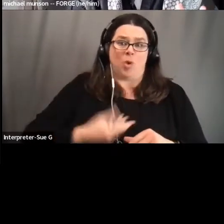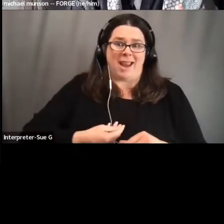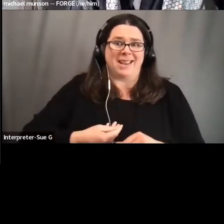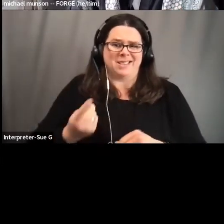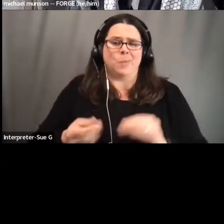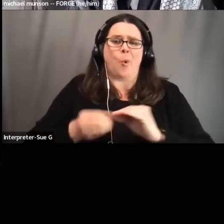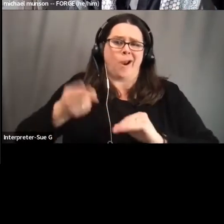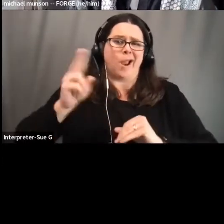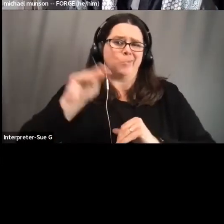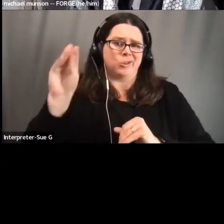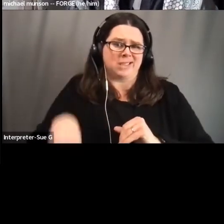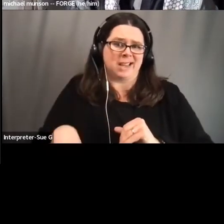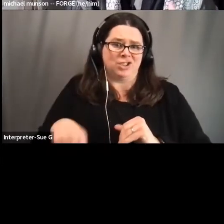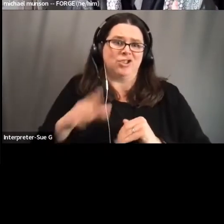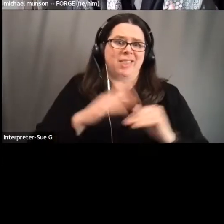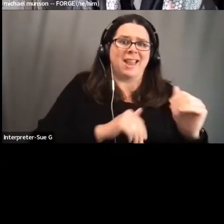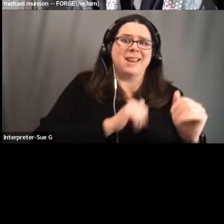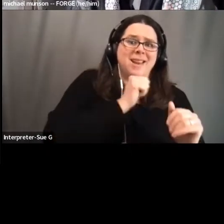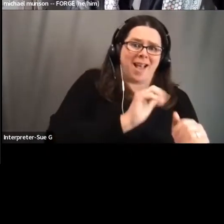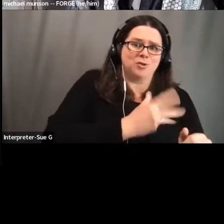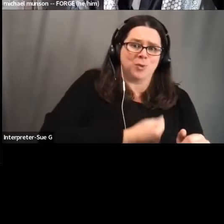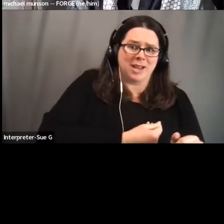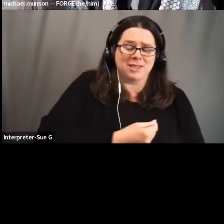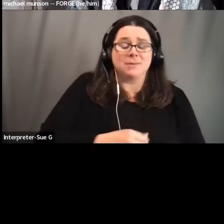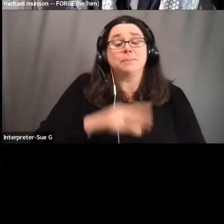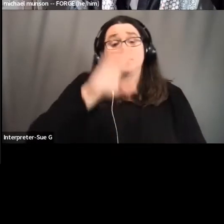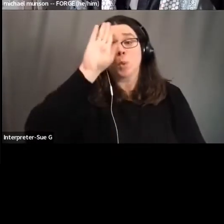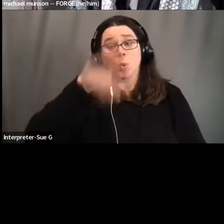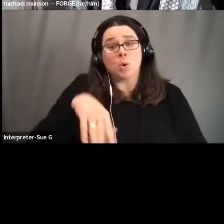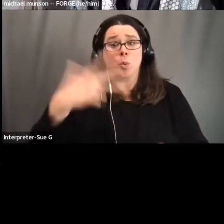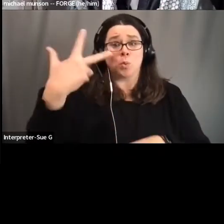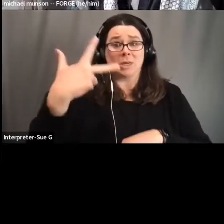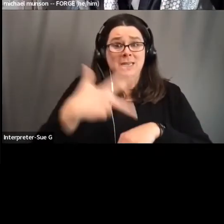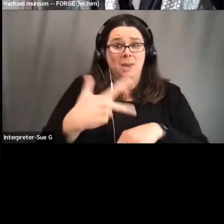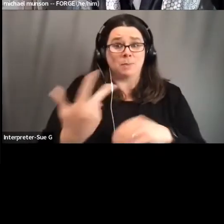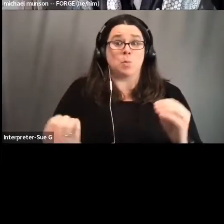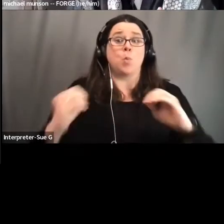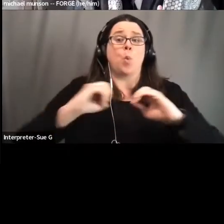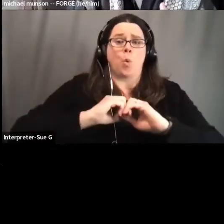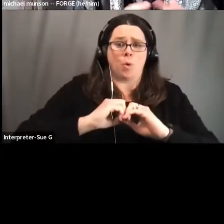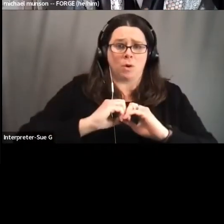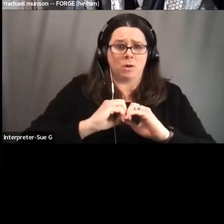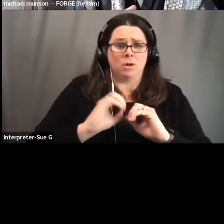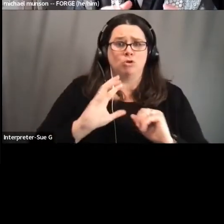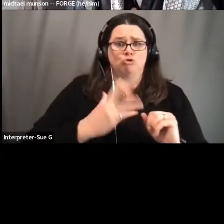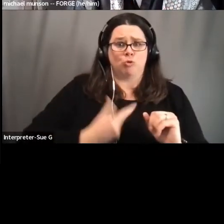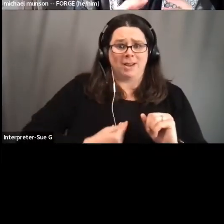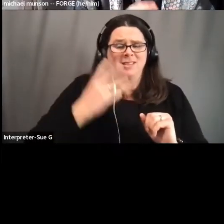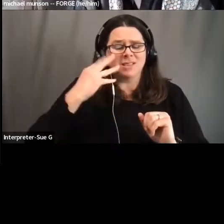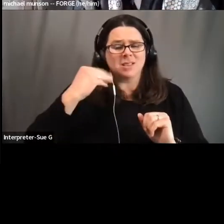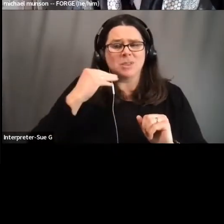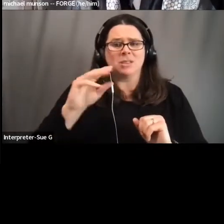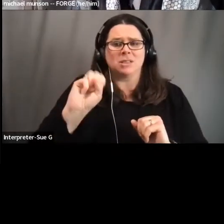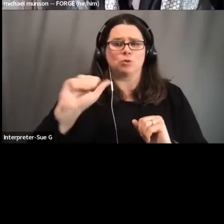We know too that three times more trans folks experience sexual abuse in the recent past.